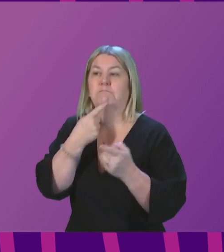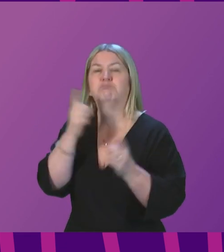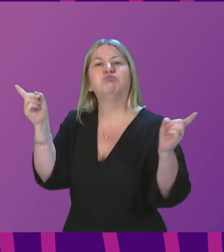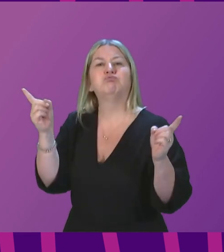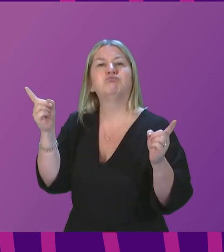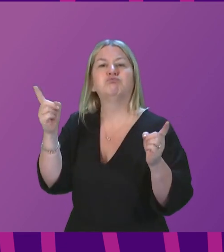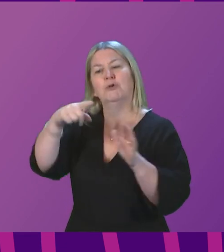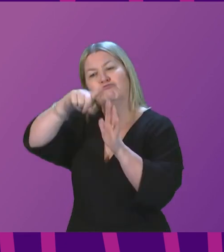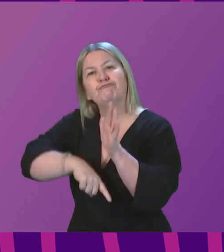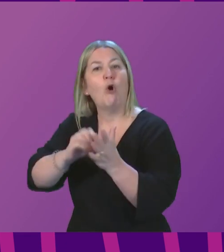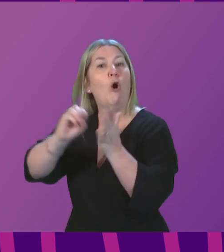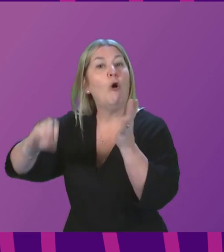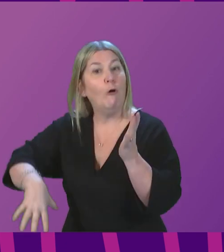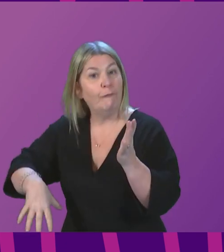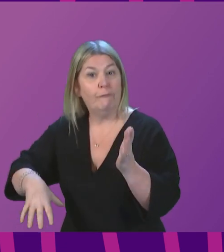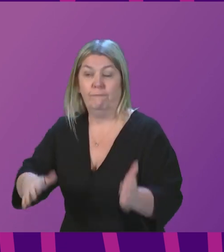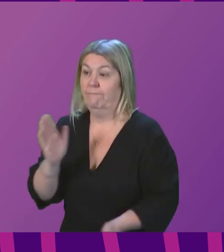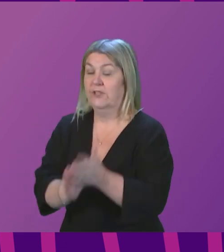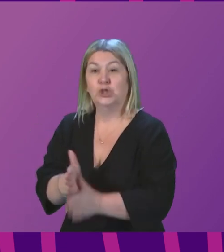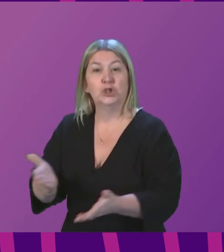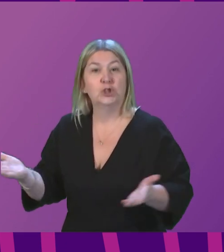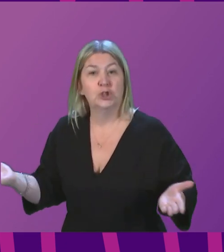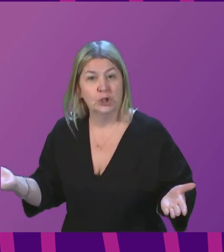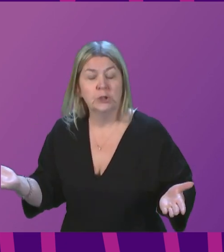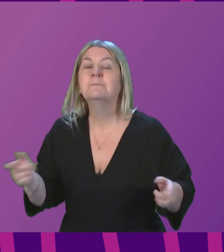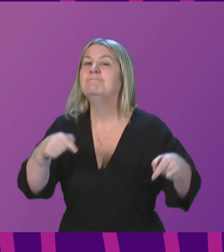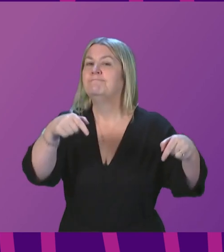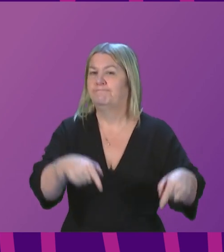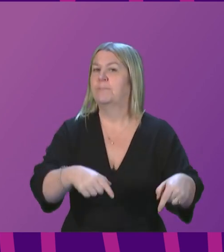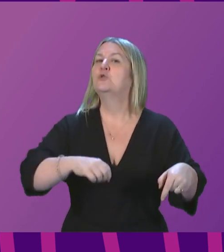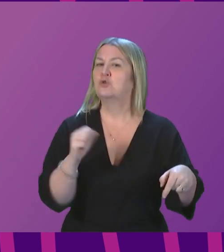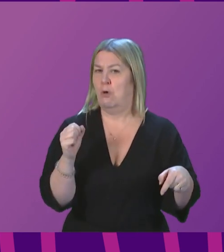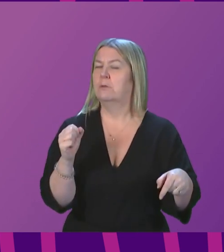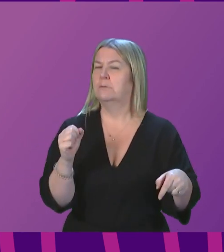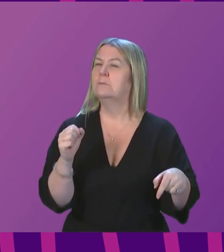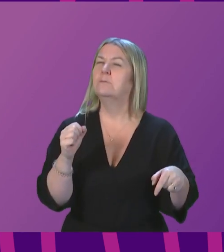We will continue to take a proportionate and balanced set of decisions to get through the